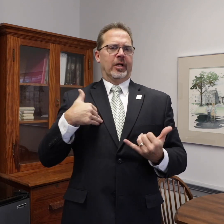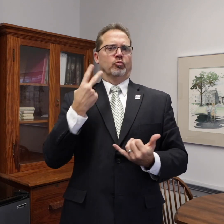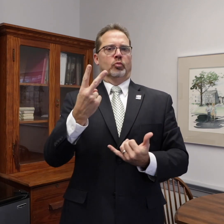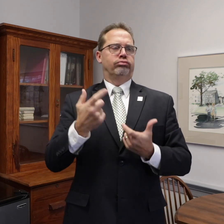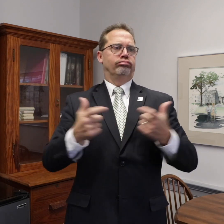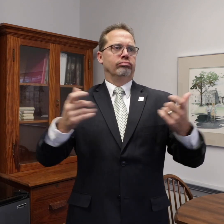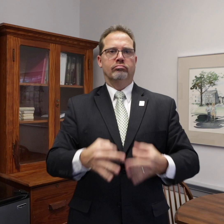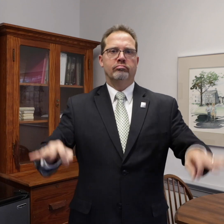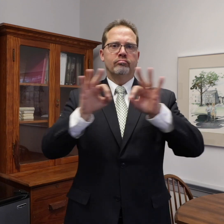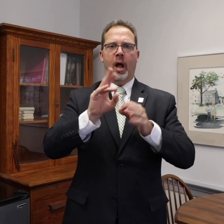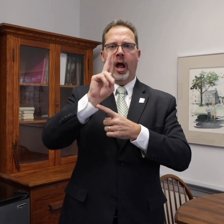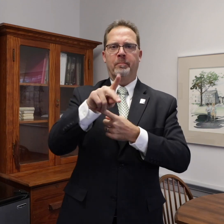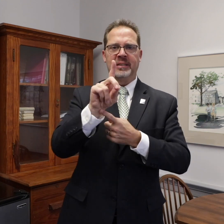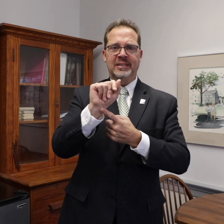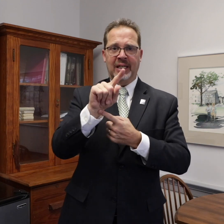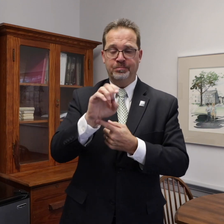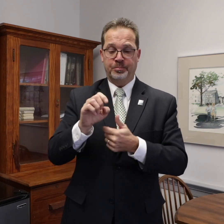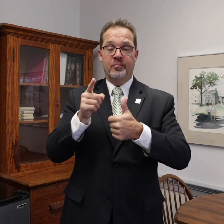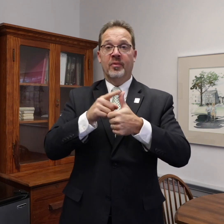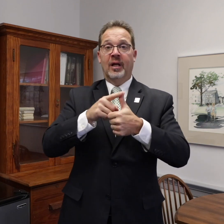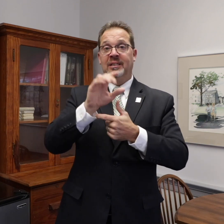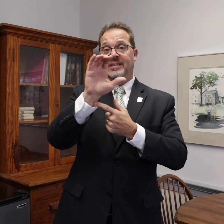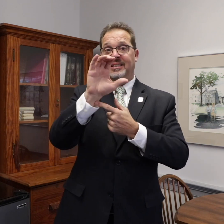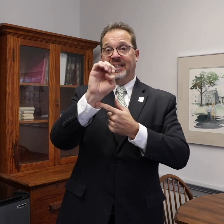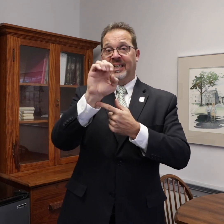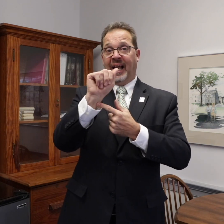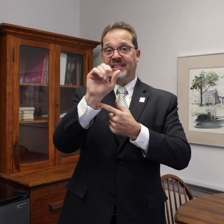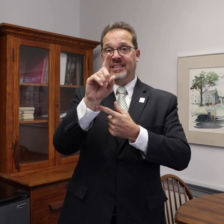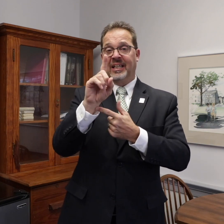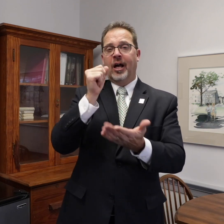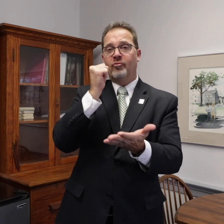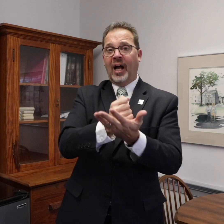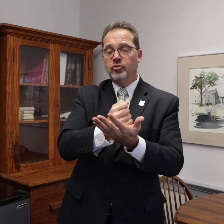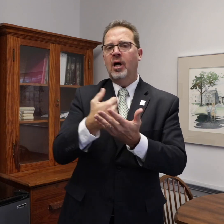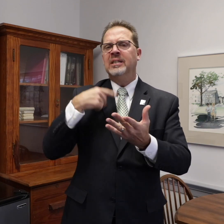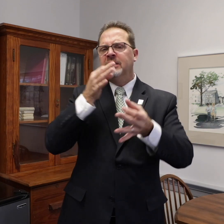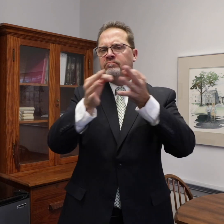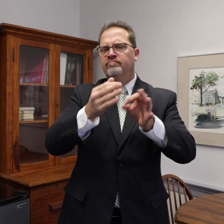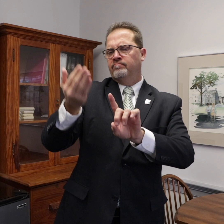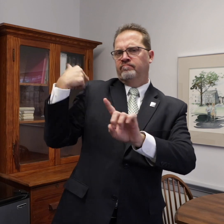updates this month. Firstly, as an update to past blogs, the CEASD accreditation